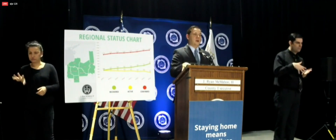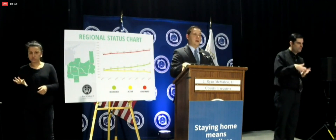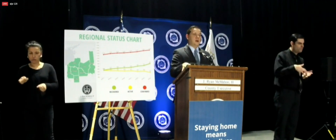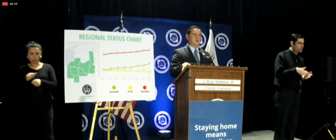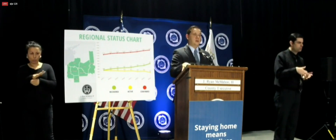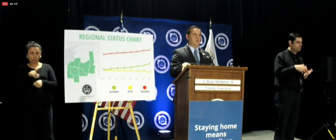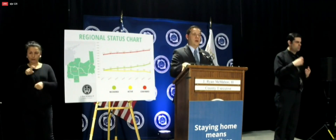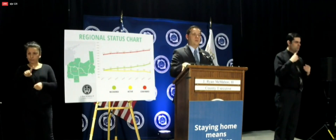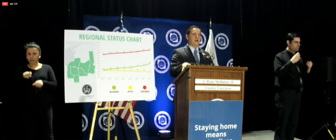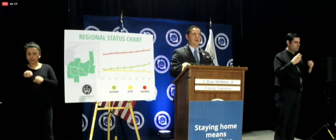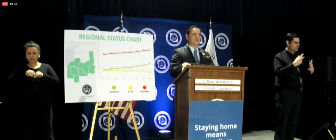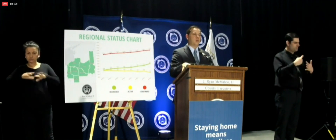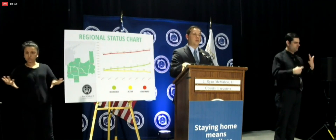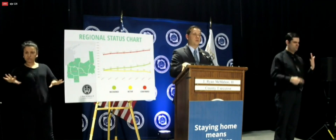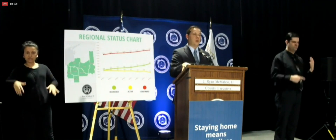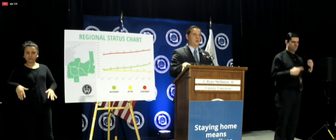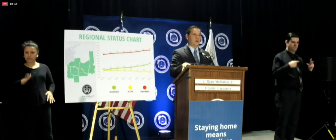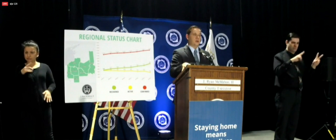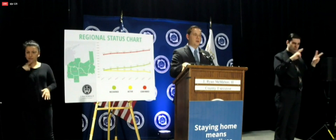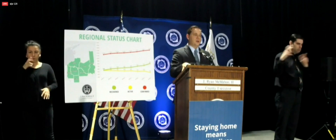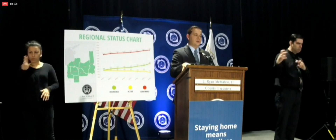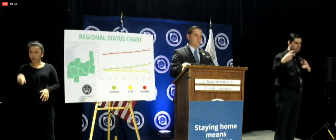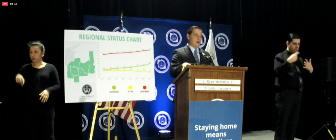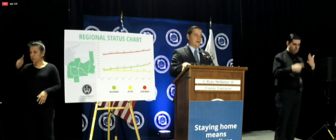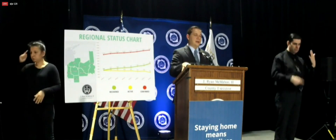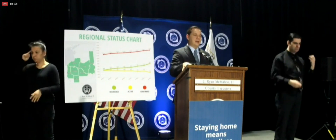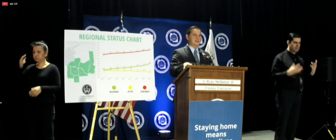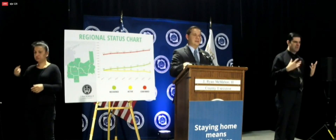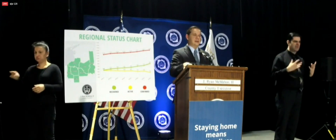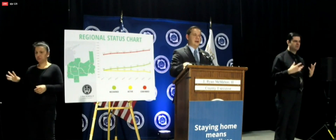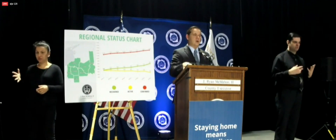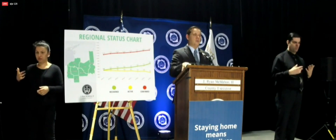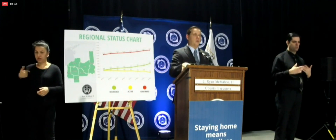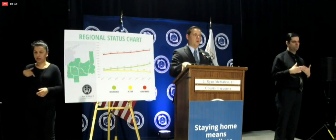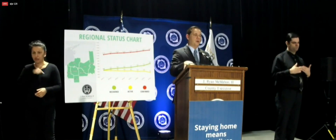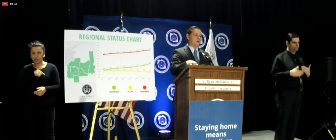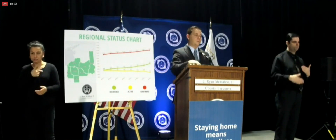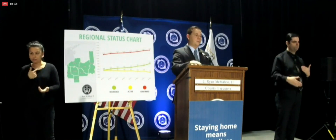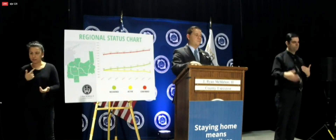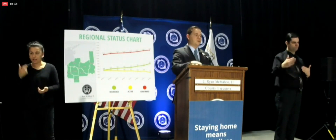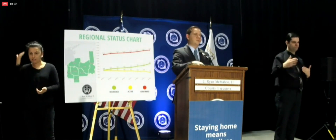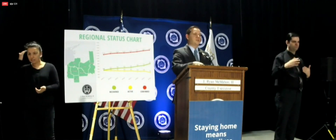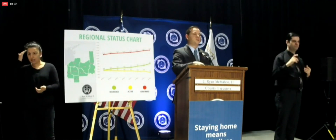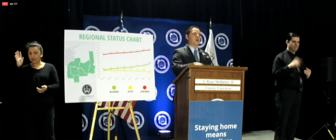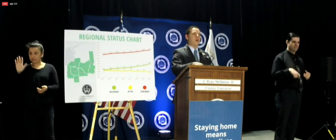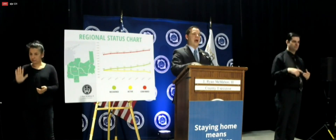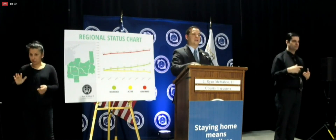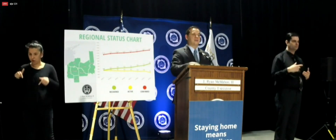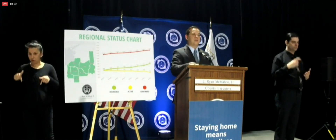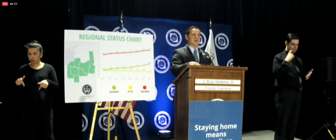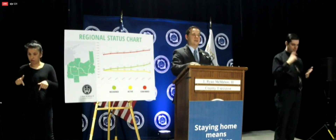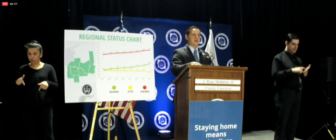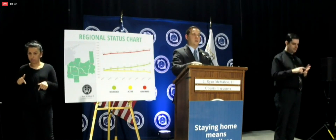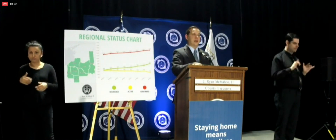TO MANY DIFFERENT THINGS. SO, THIS IS GOING TO HAVE TO BE A WAY OF LIFE MOVING FORWARD IS